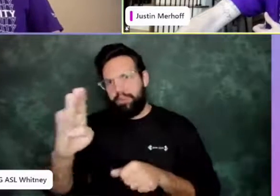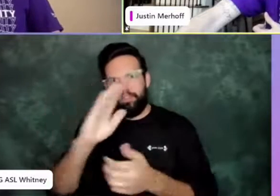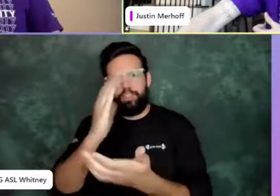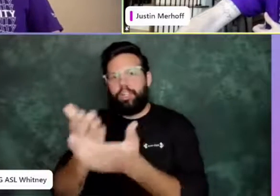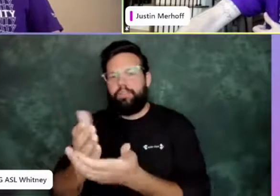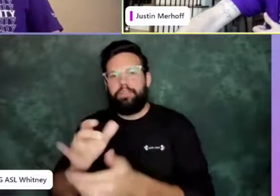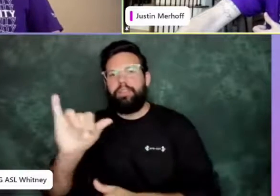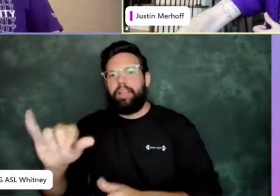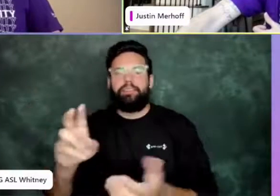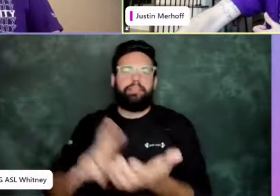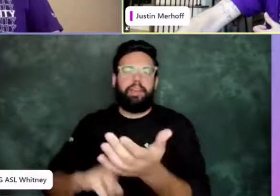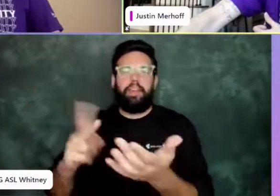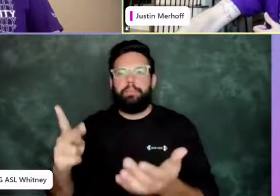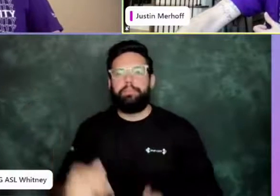All right, let's go back to the Q&As.